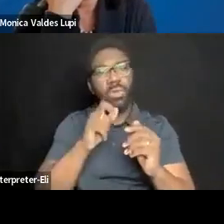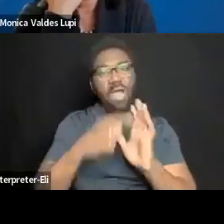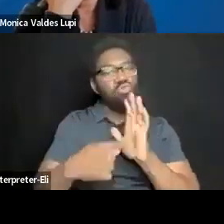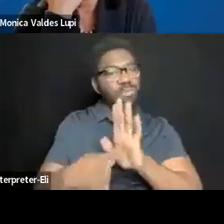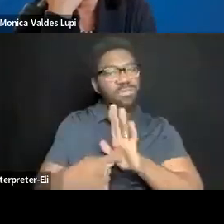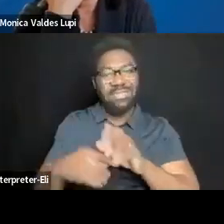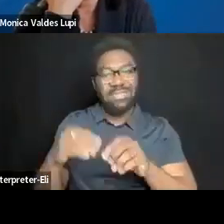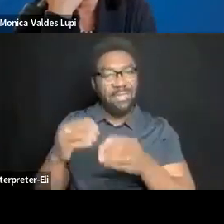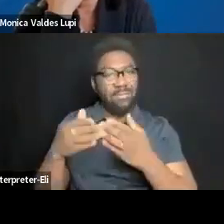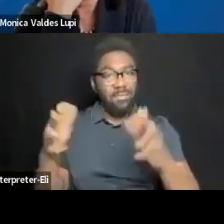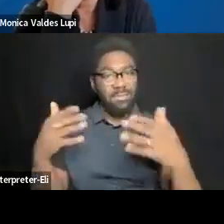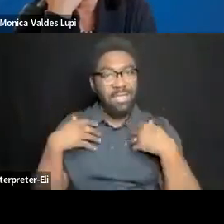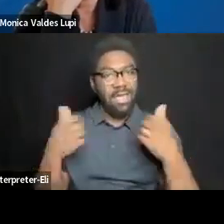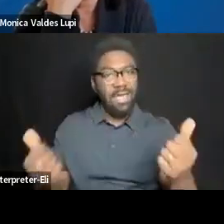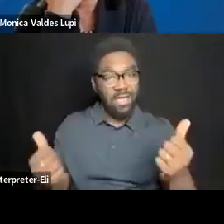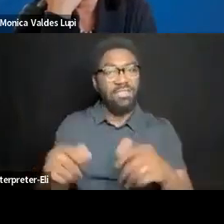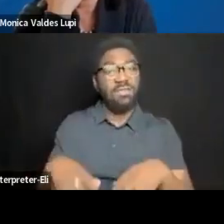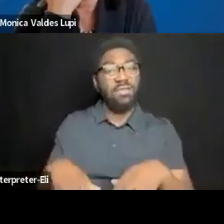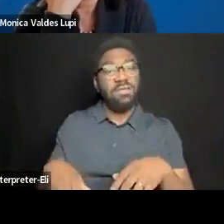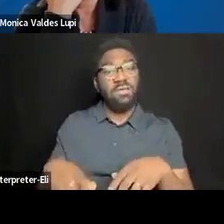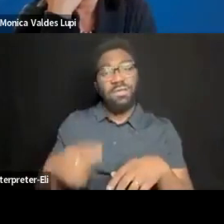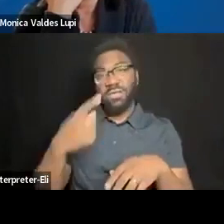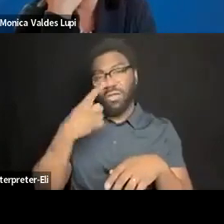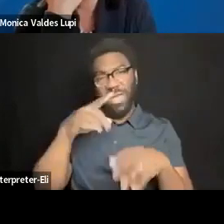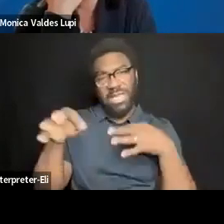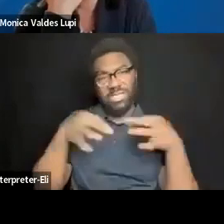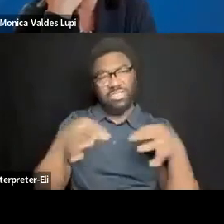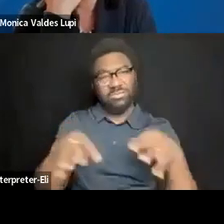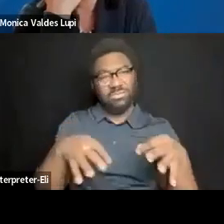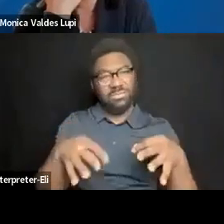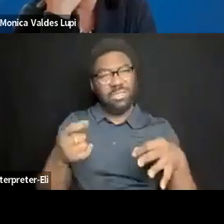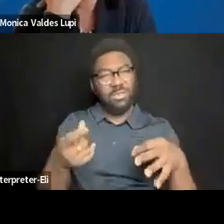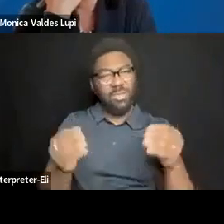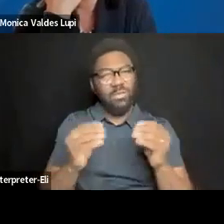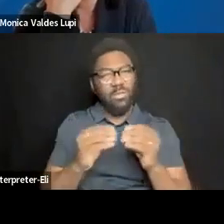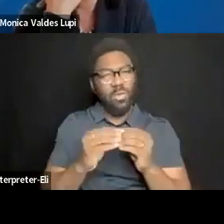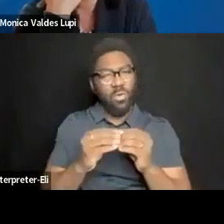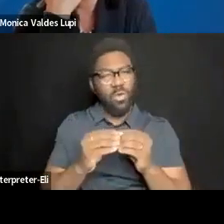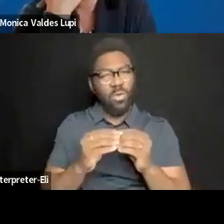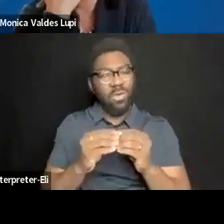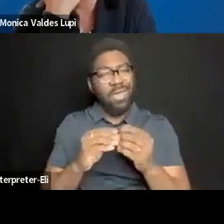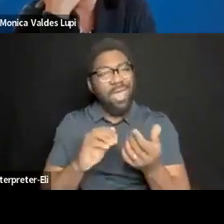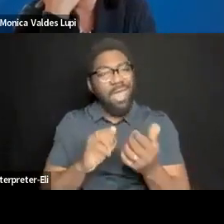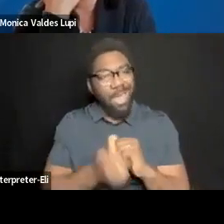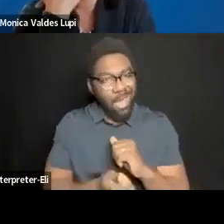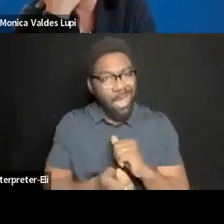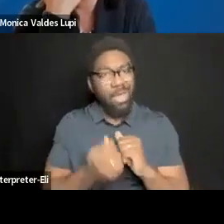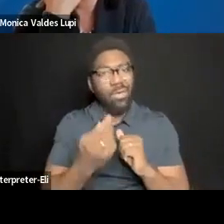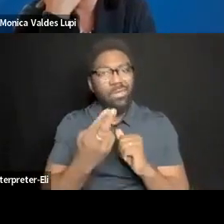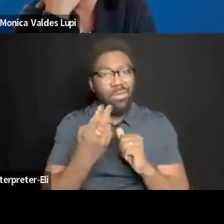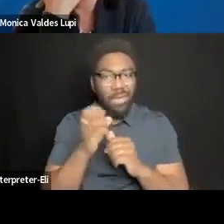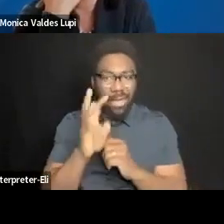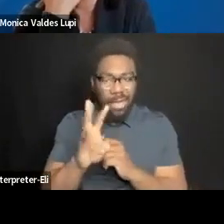And also, if you wouldn't mind sharing a little bit more on what is being done to embed health equity specifically?